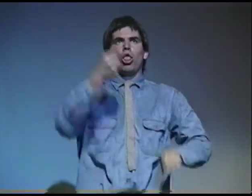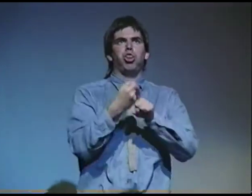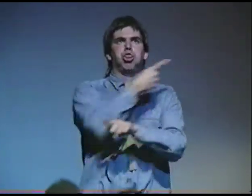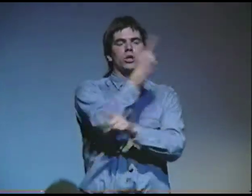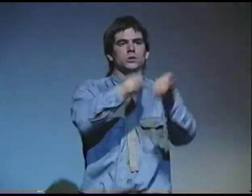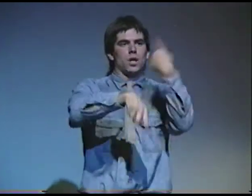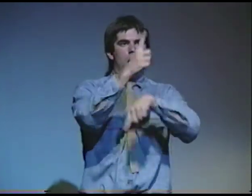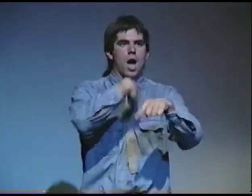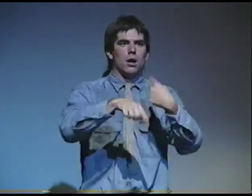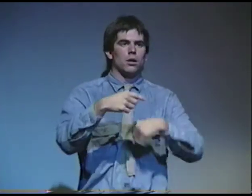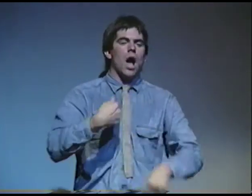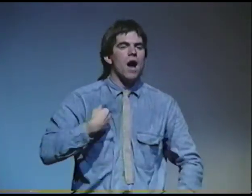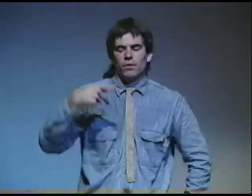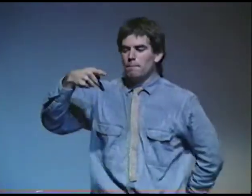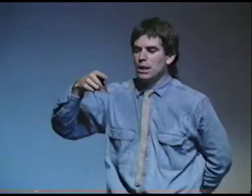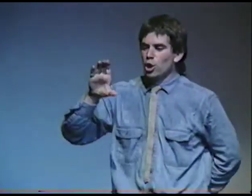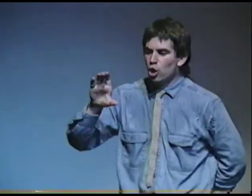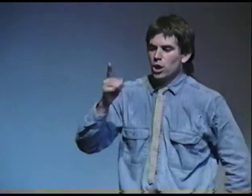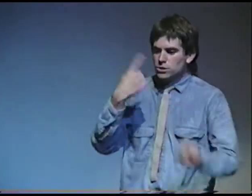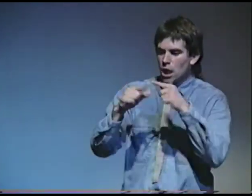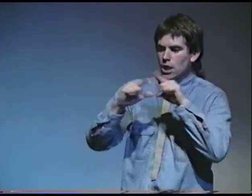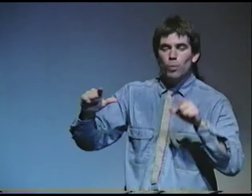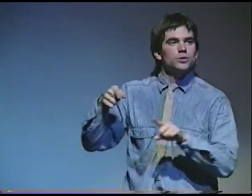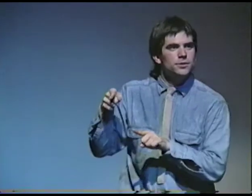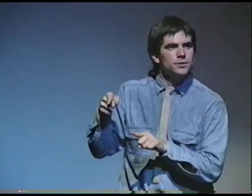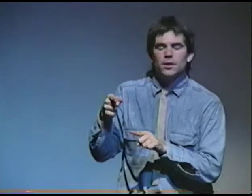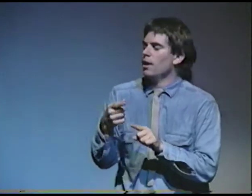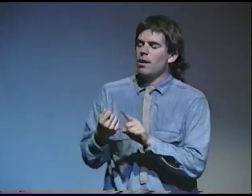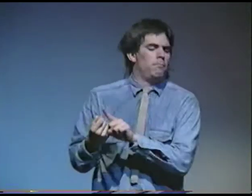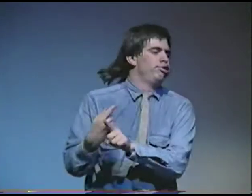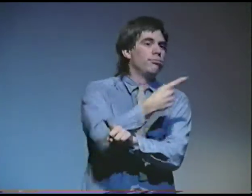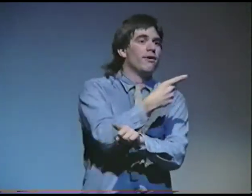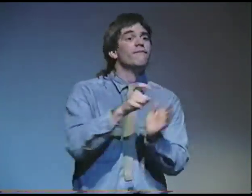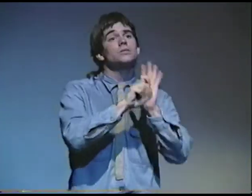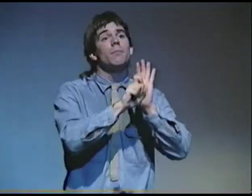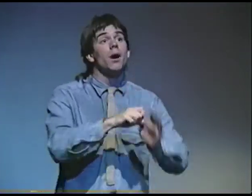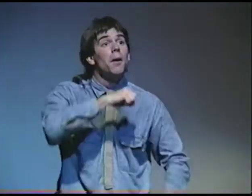I'm famous for going to off of the sign and doing it wrong.